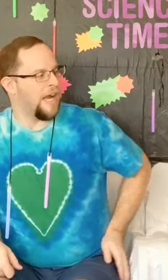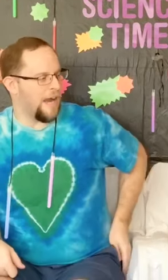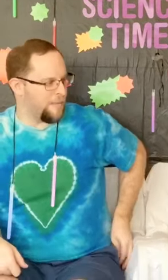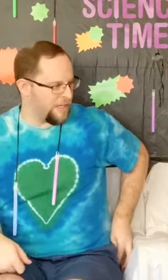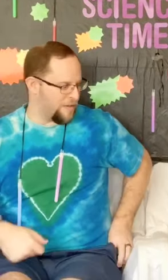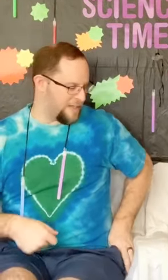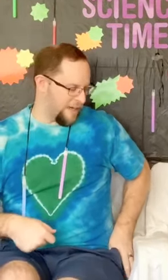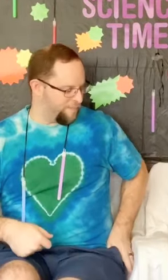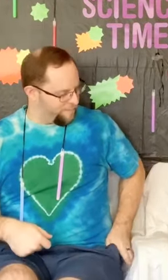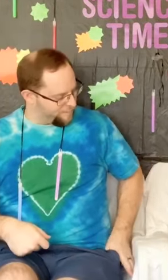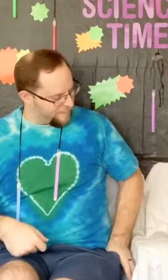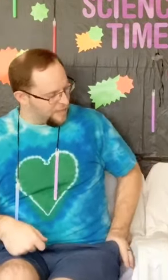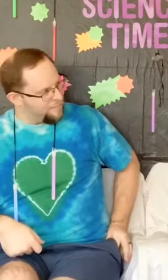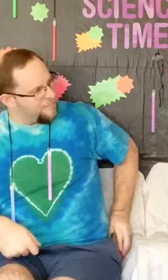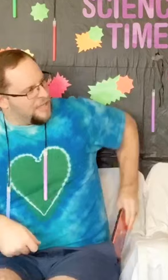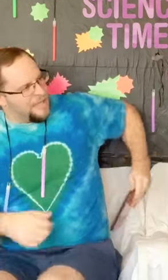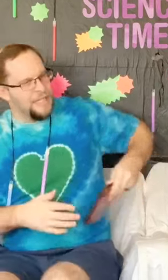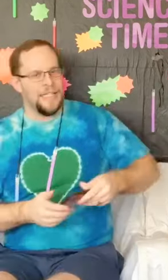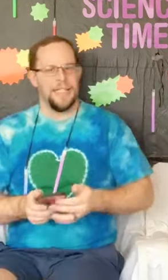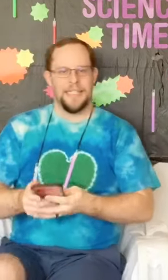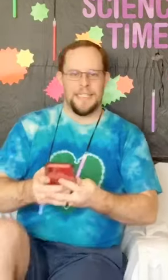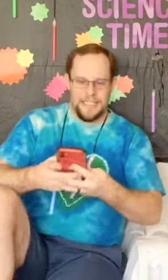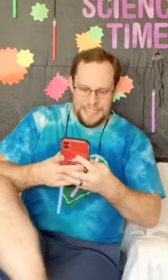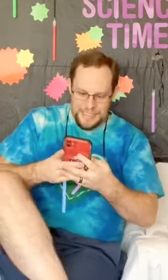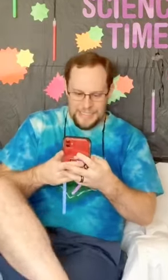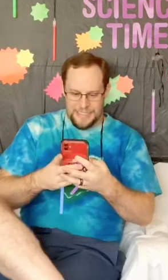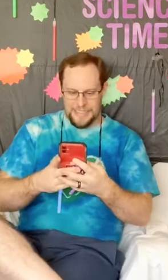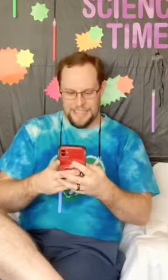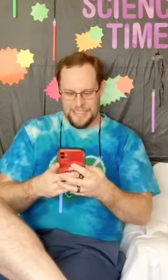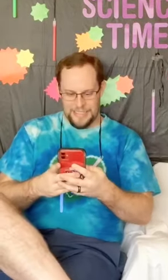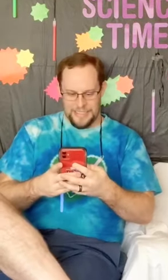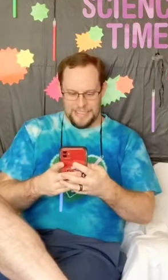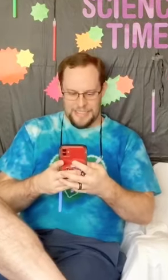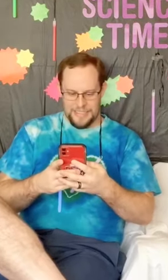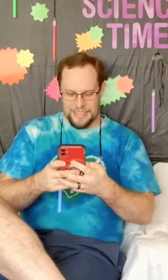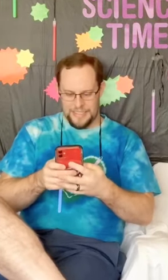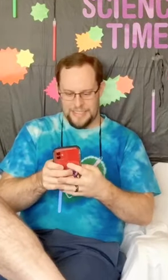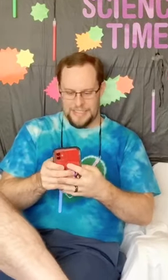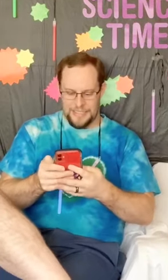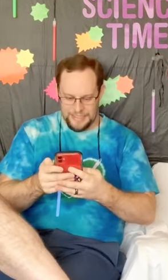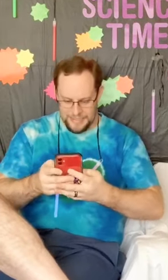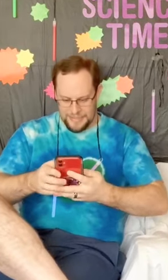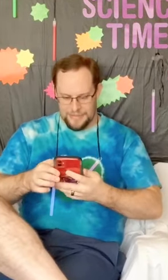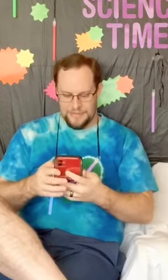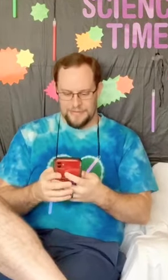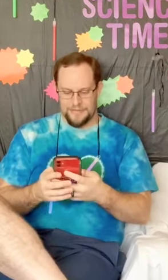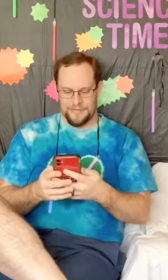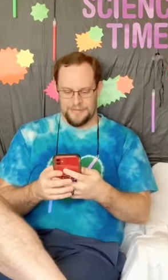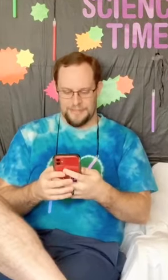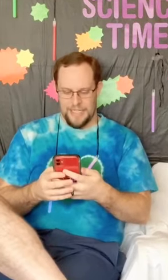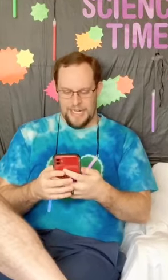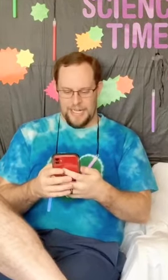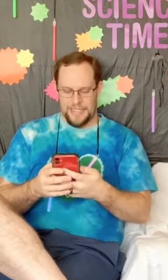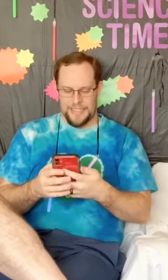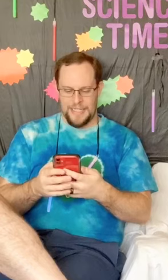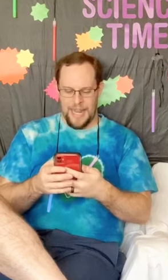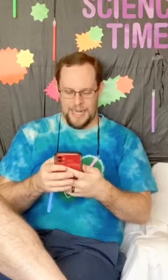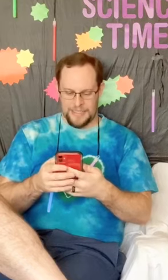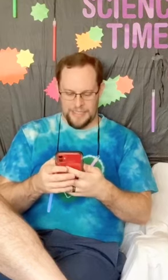I'm going to do the same. CALI: Yes! Let's all send a link to our grandma so that they can watch us do science. AARON: Exactly.